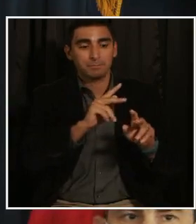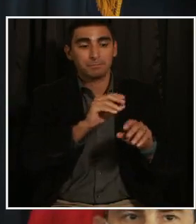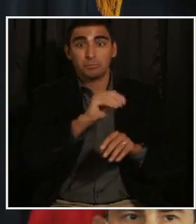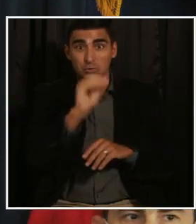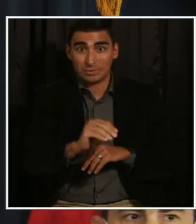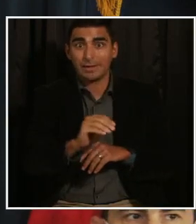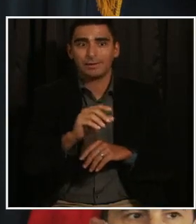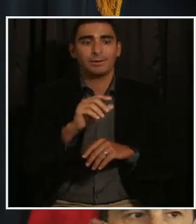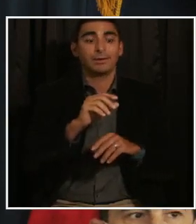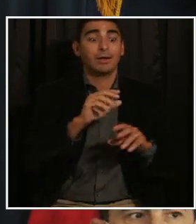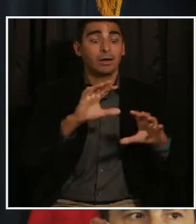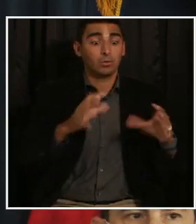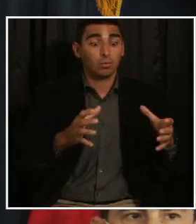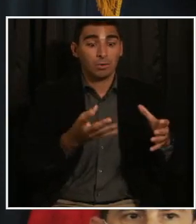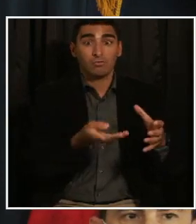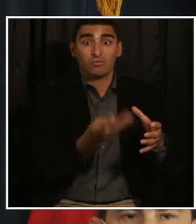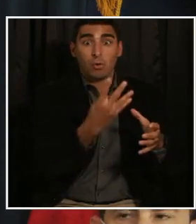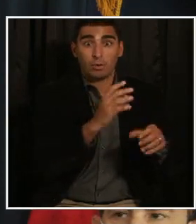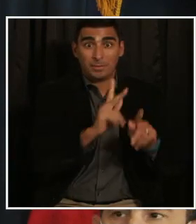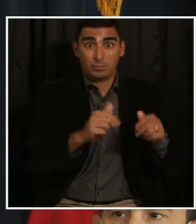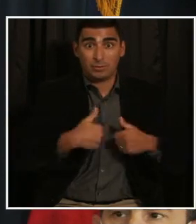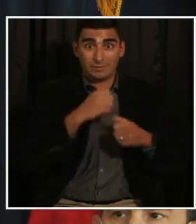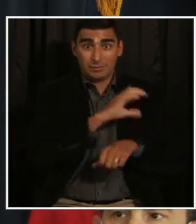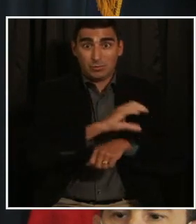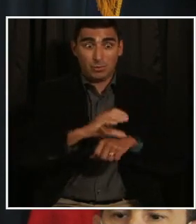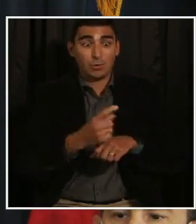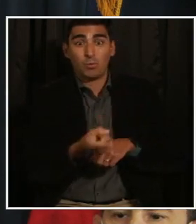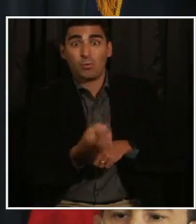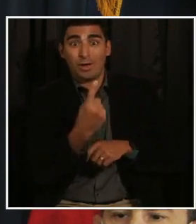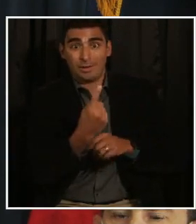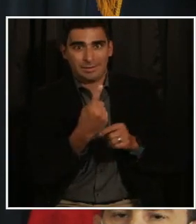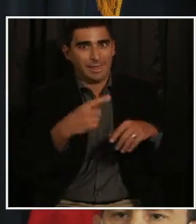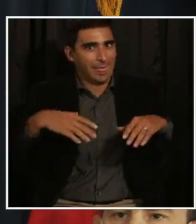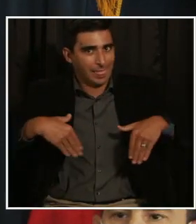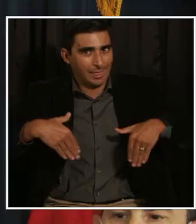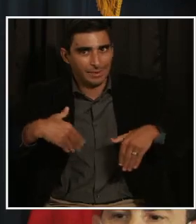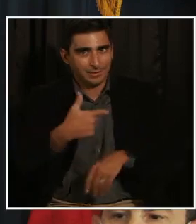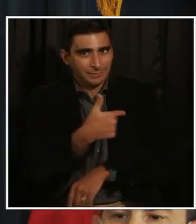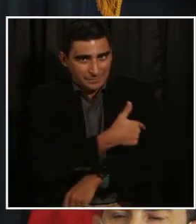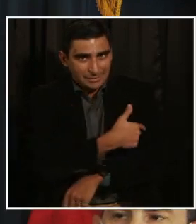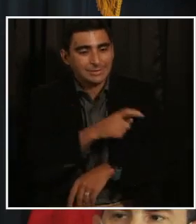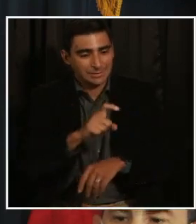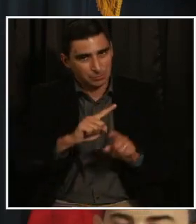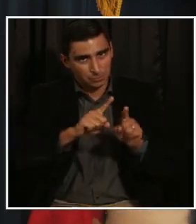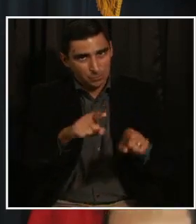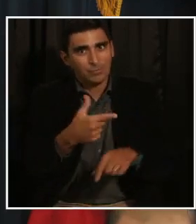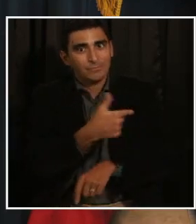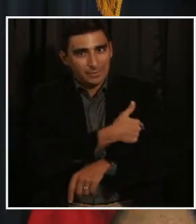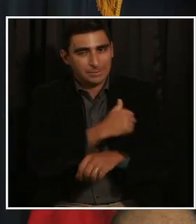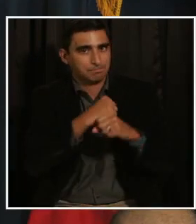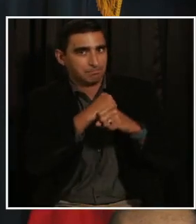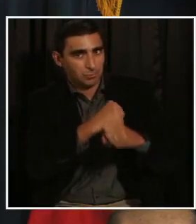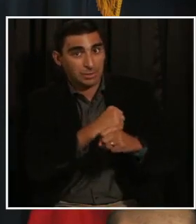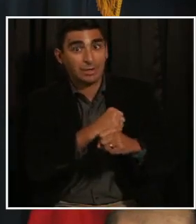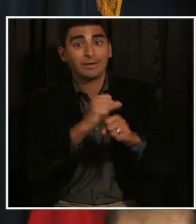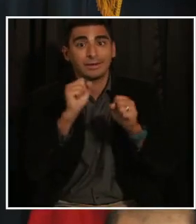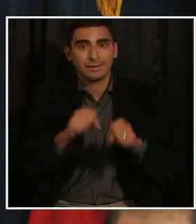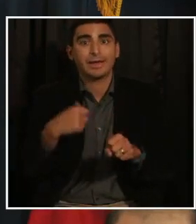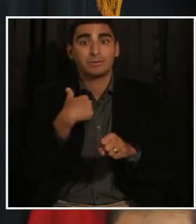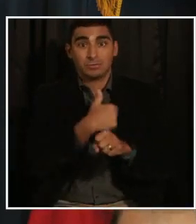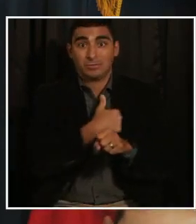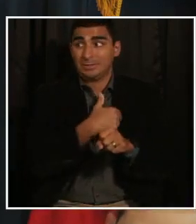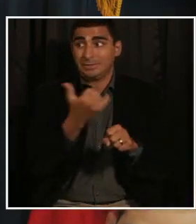are eligible uh who still need to go out and and get protected so that we can end this pandemic